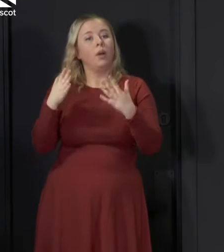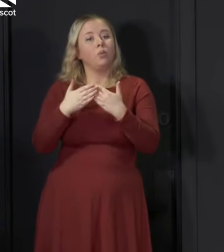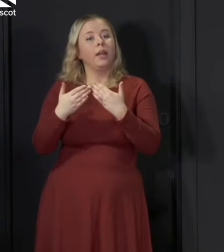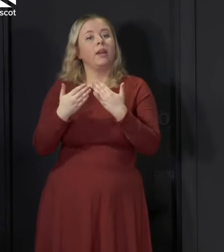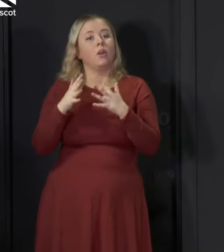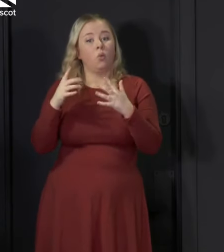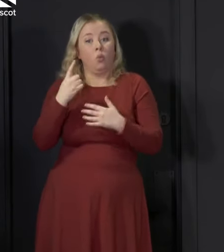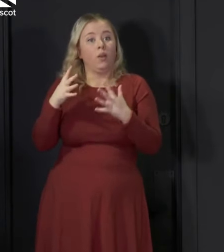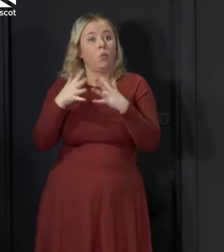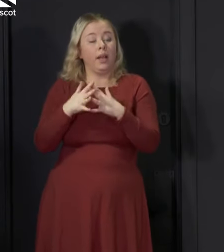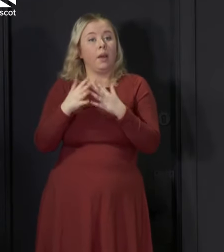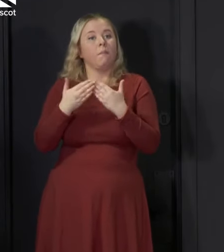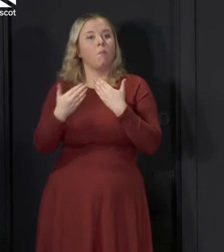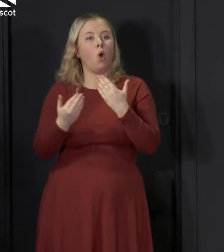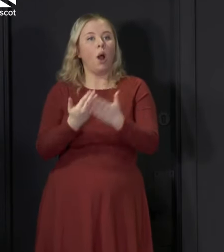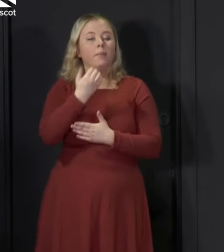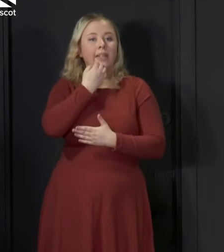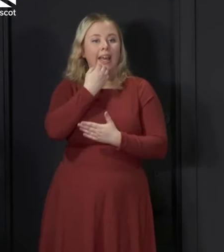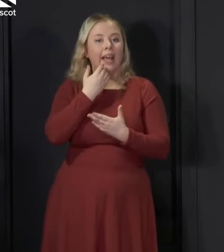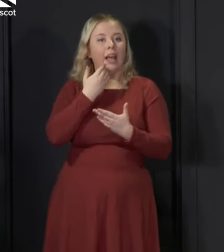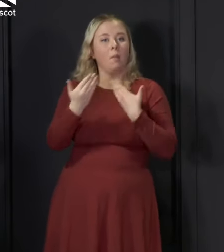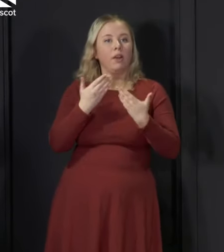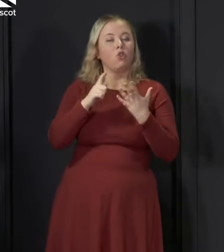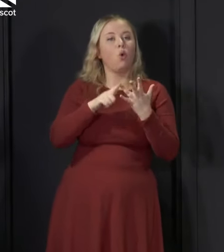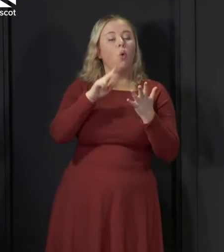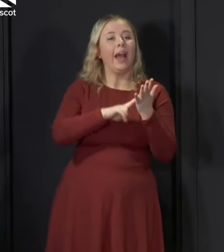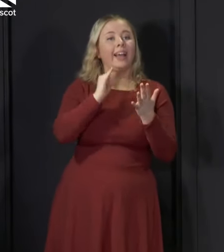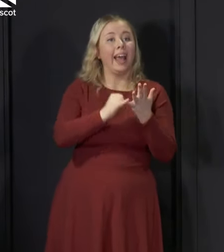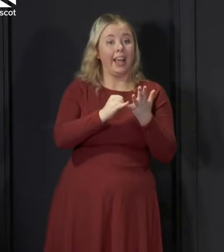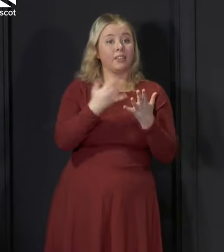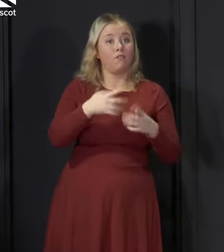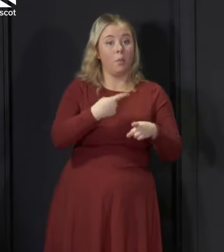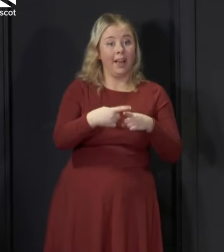the equivalent ONS figures that were published yesterday in England. So that time-lag alone,